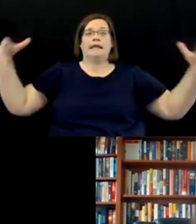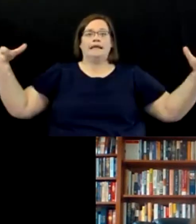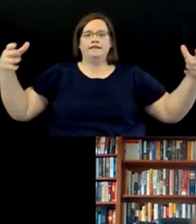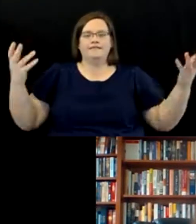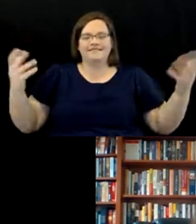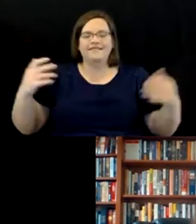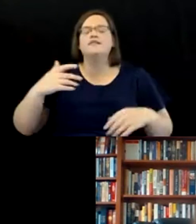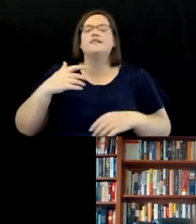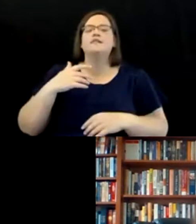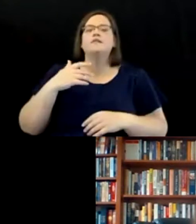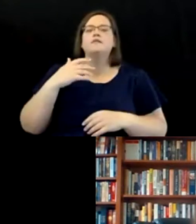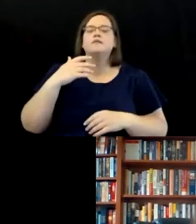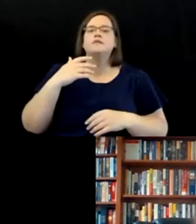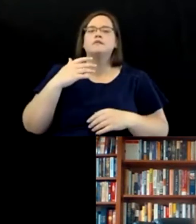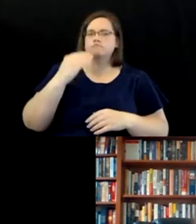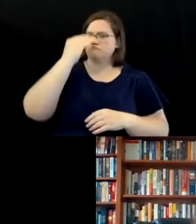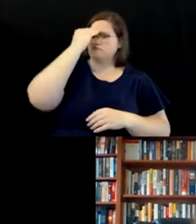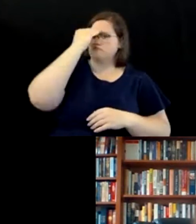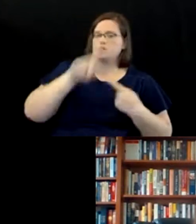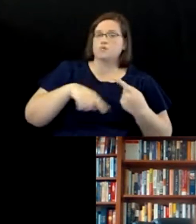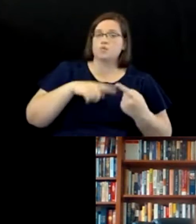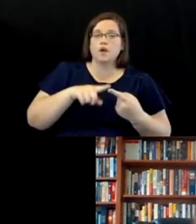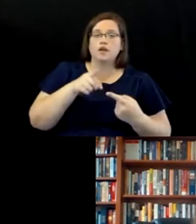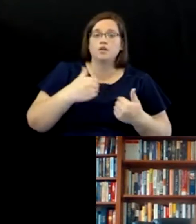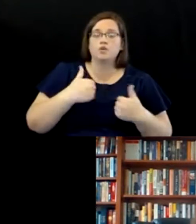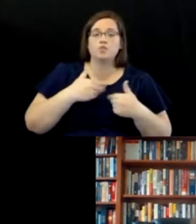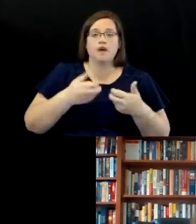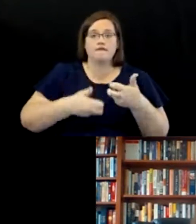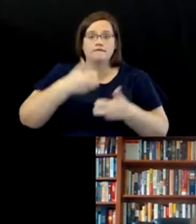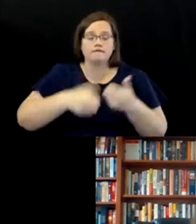when you have a difficulty accessing transportation